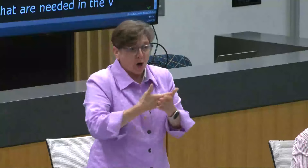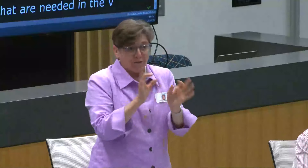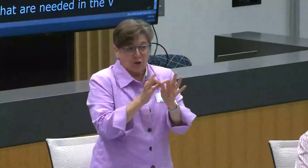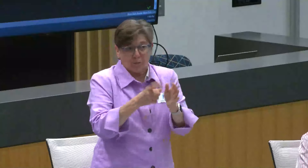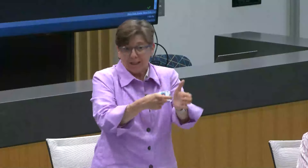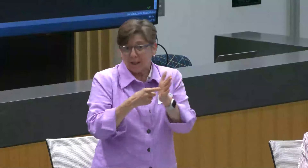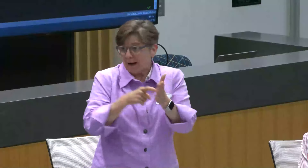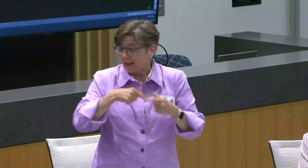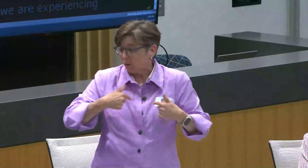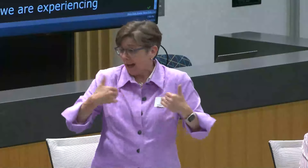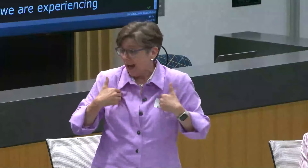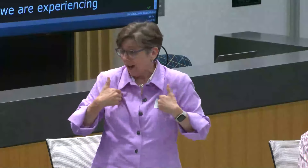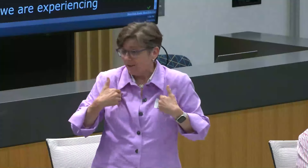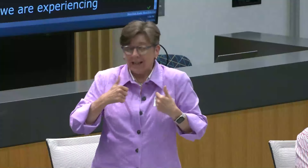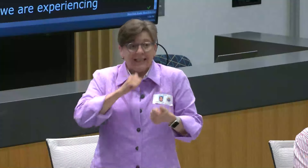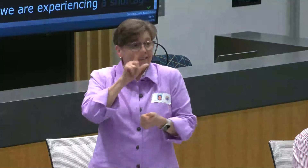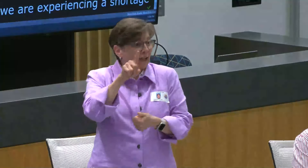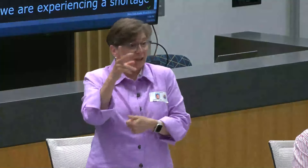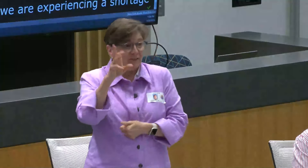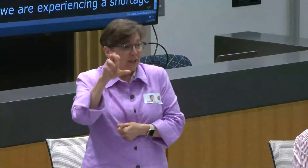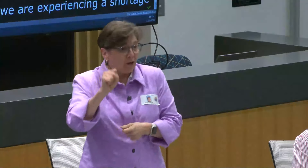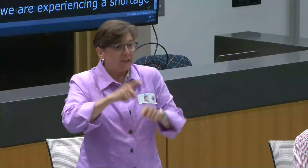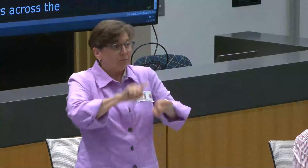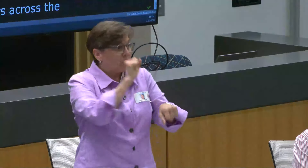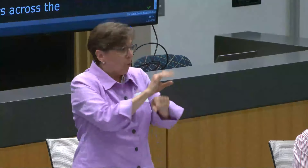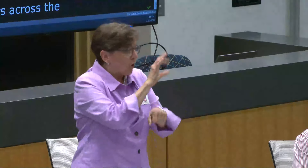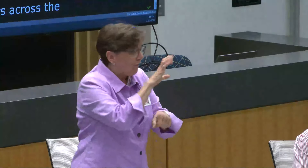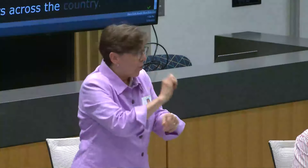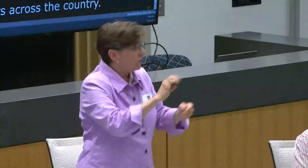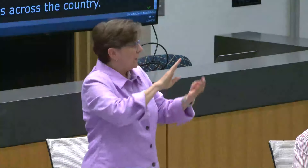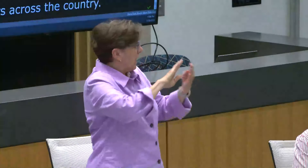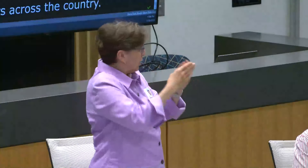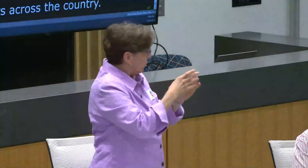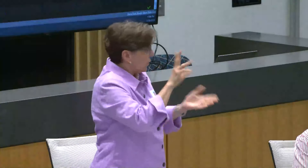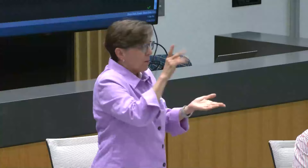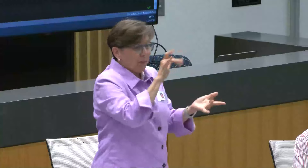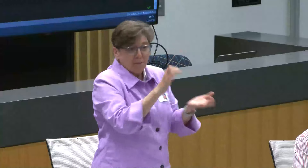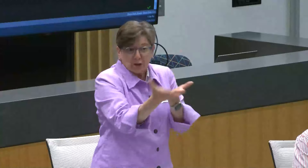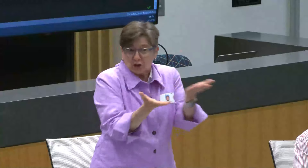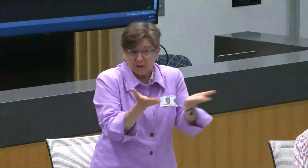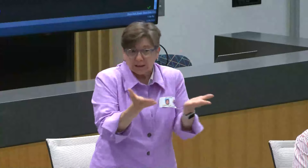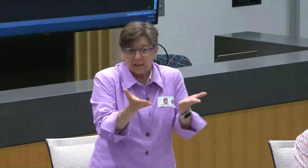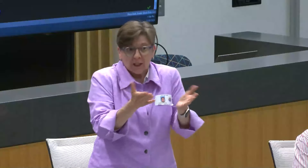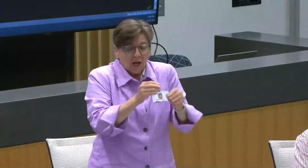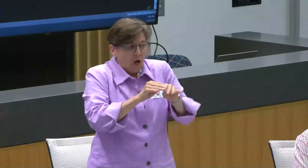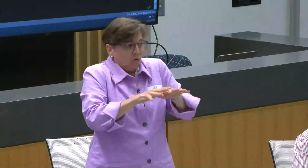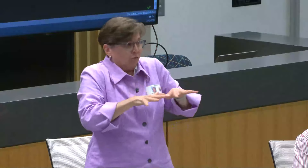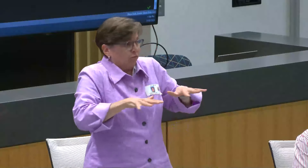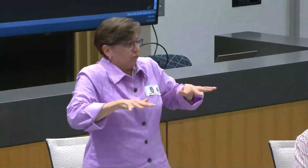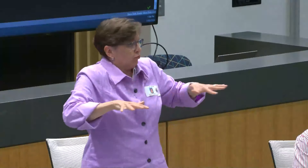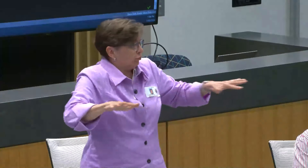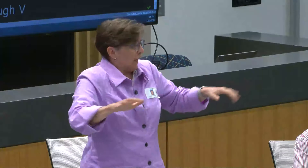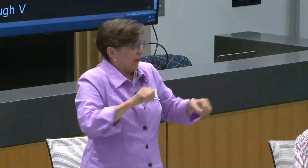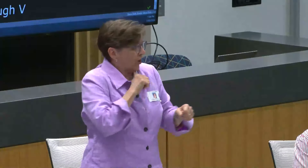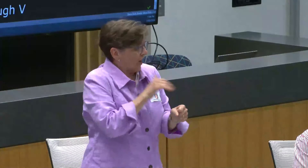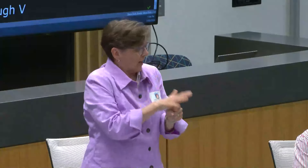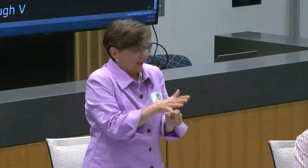EXPERIENCED THE LONG WAY IT TAKES TO PROVIDE HIGH QUALITY INTERPRETERS THAT ARE NEEDED IN THE VRS INDUSTRY AND WE ARE